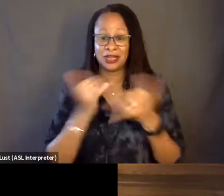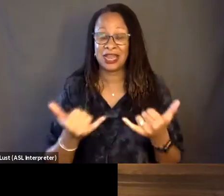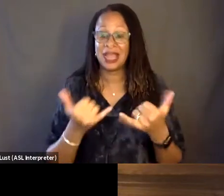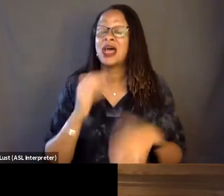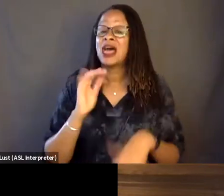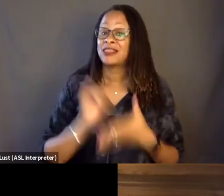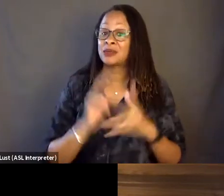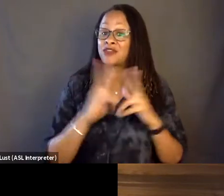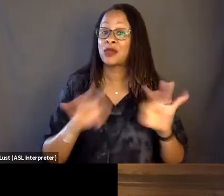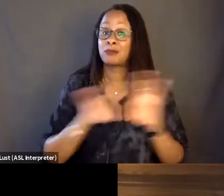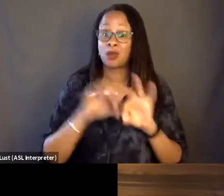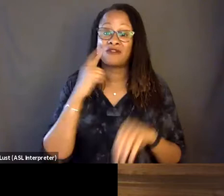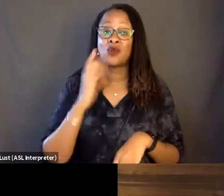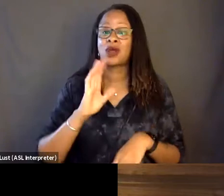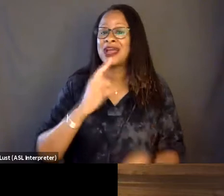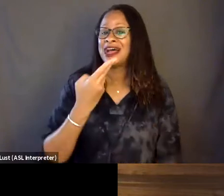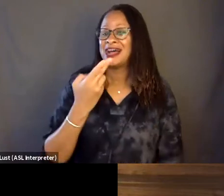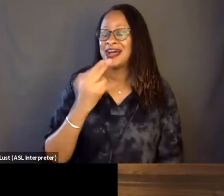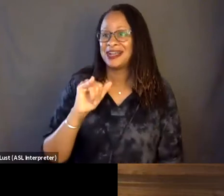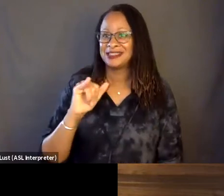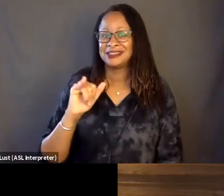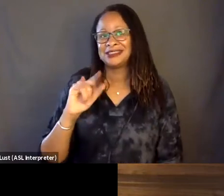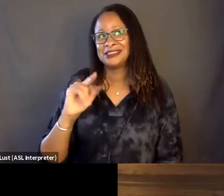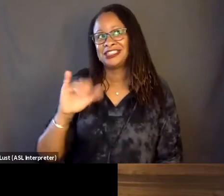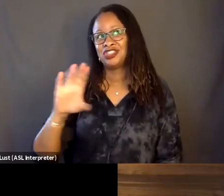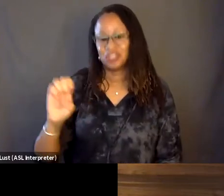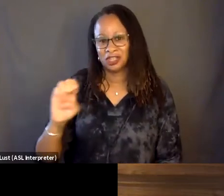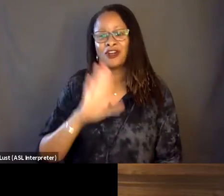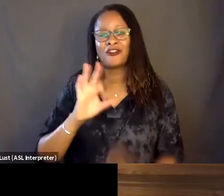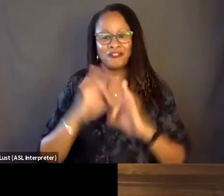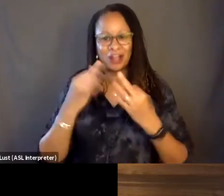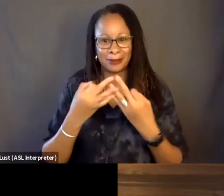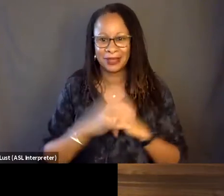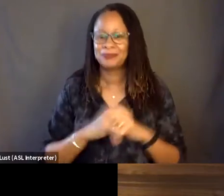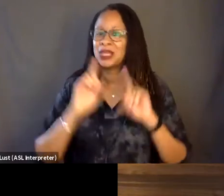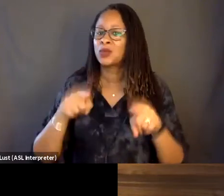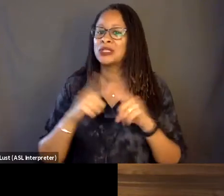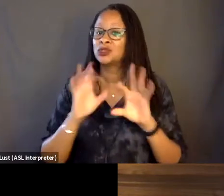So he was willing to take that risk. And he went to Washington, and he actually